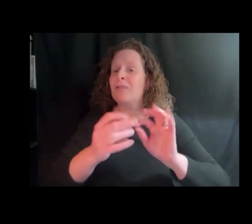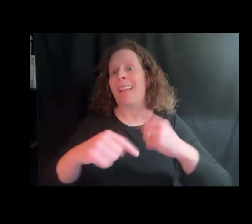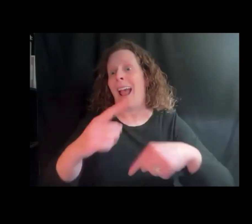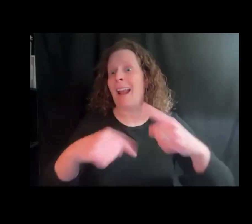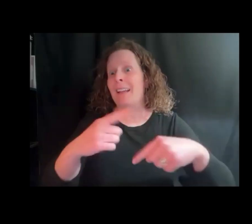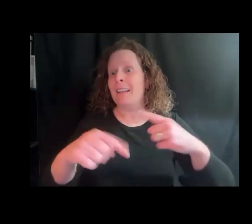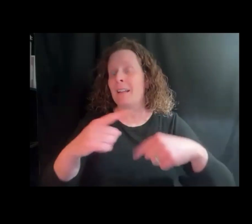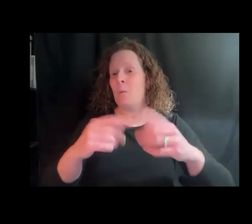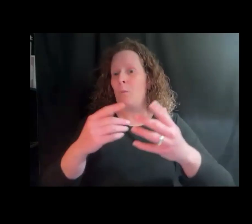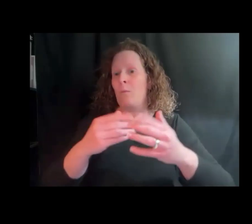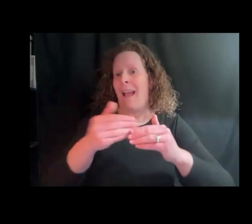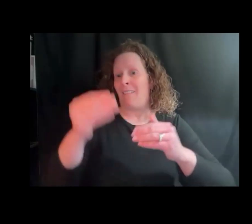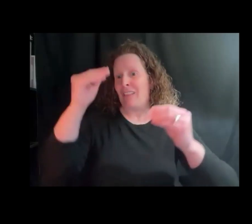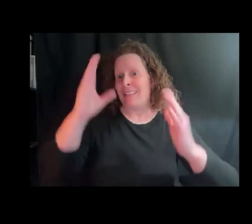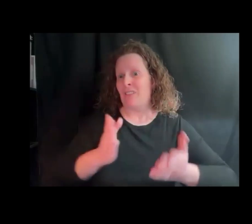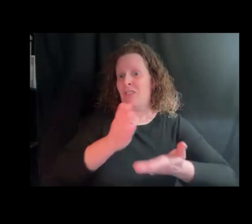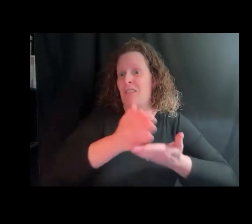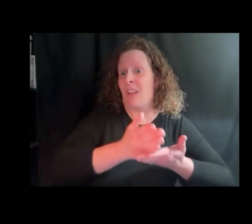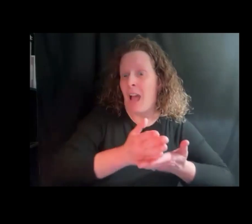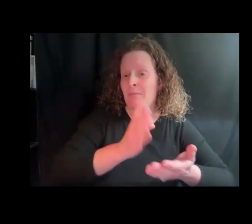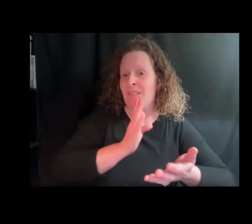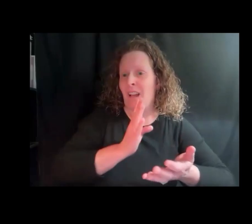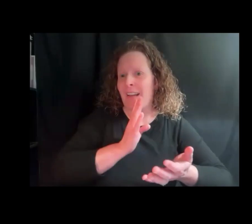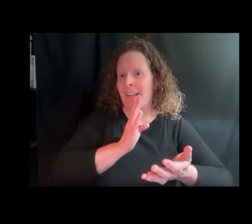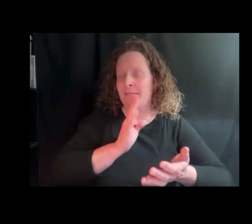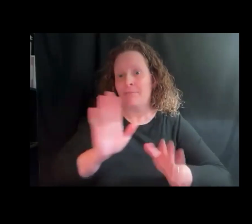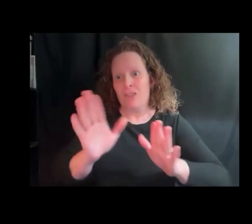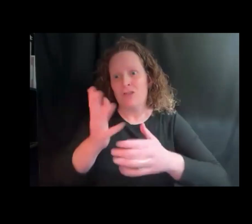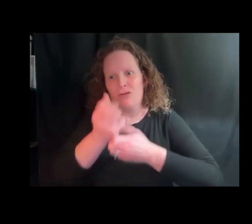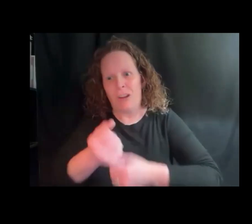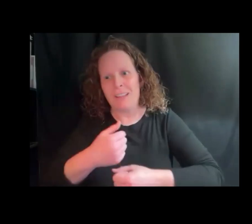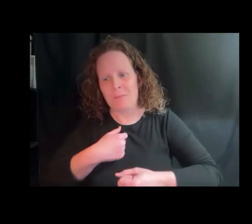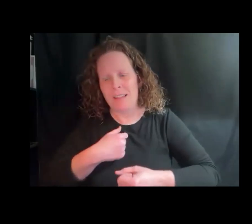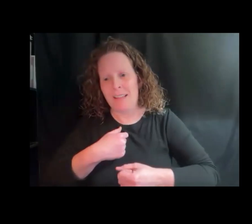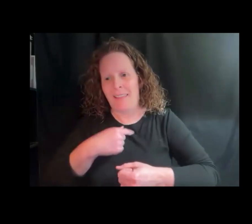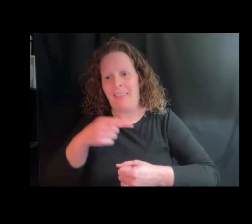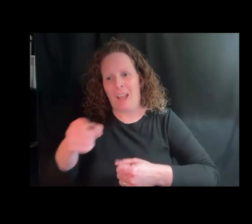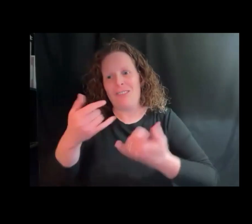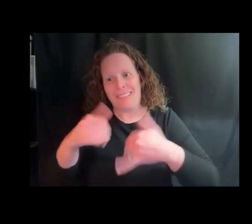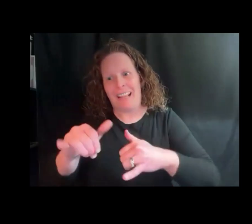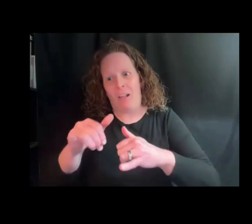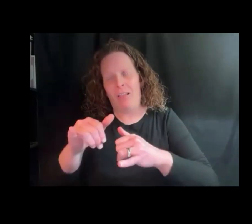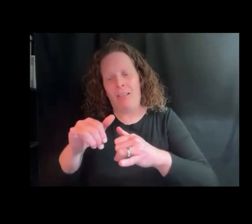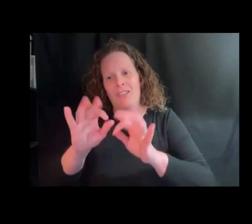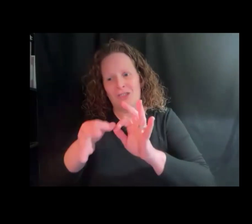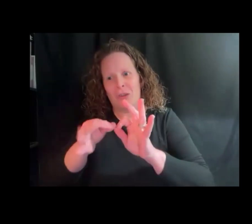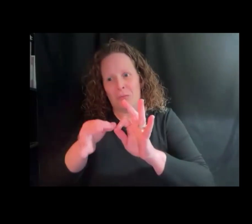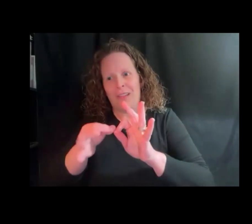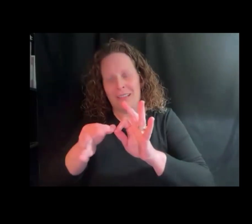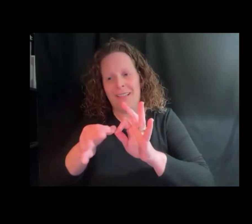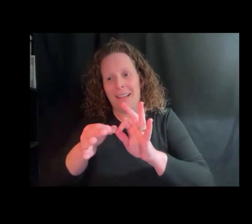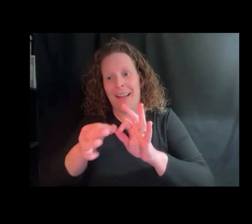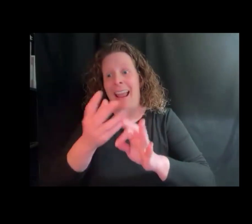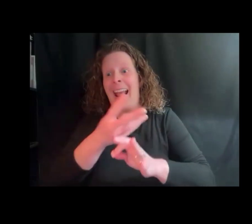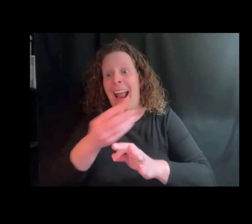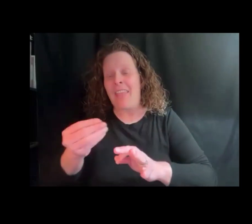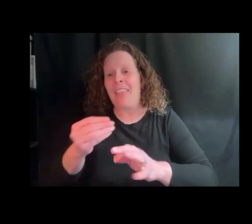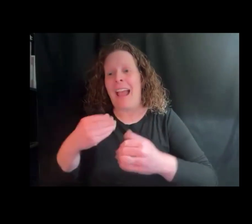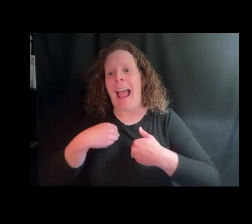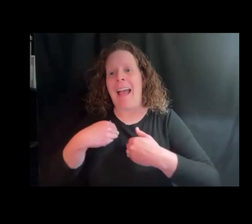interpreters might still be signing when the instructor has stopped. Trust me they're still working.